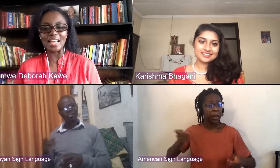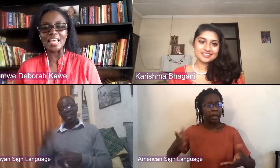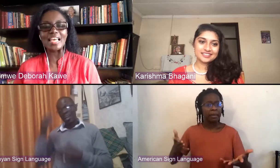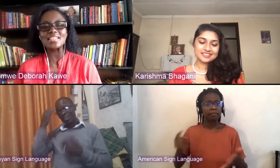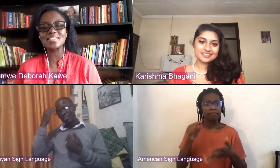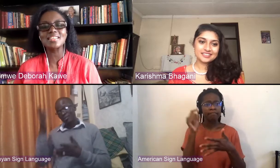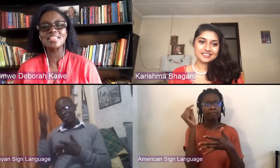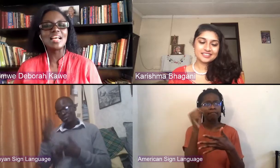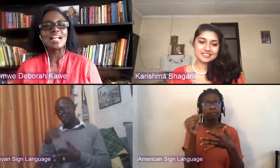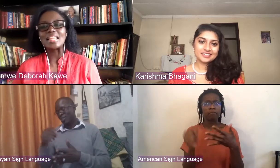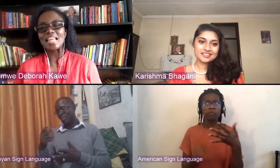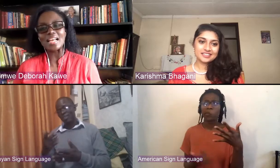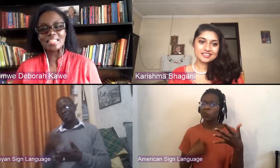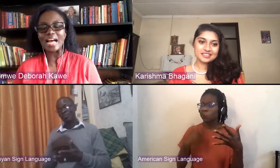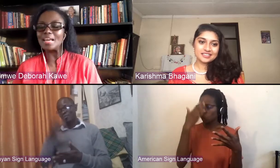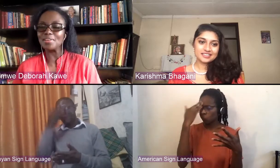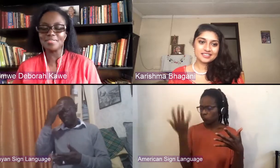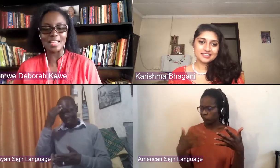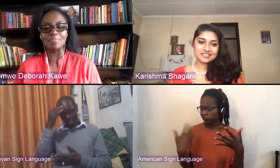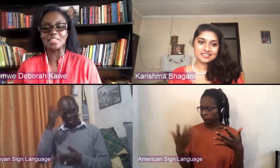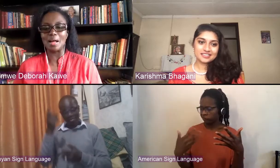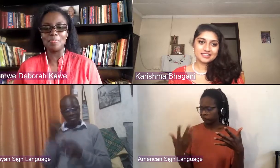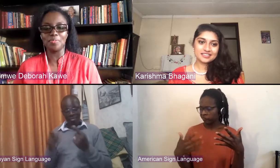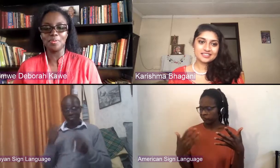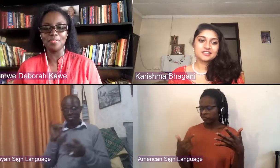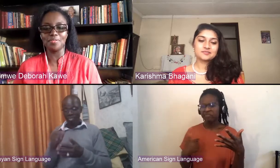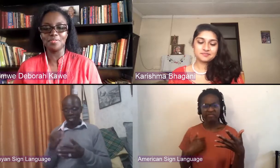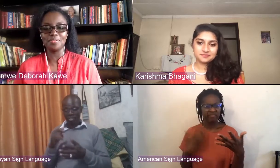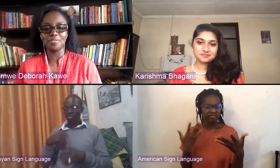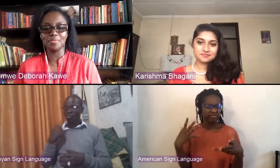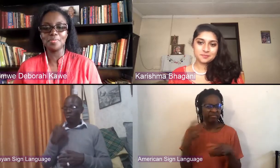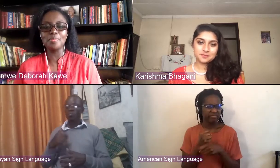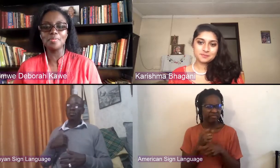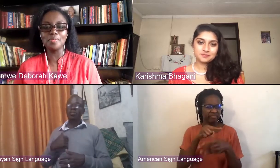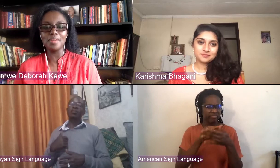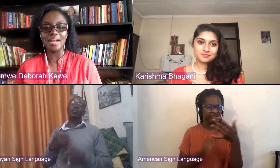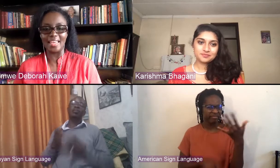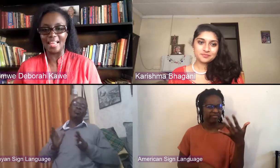I guess that kind of sums up of who I am.